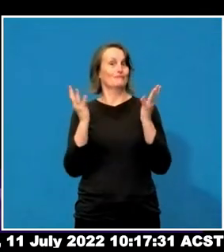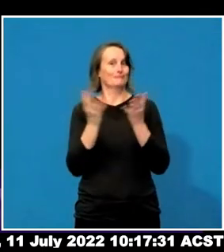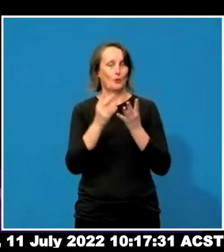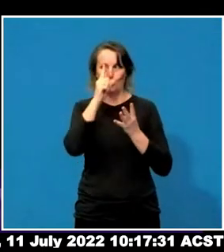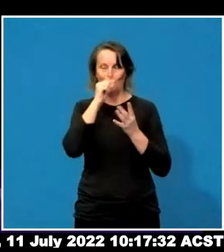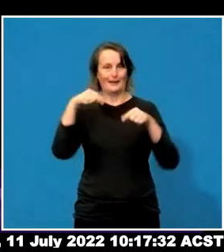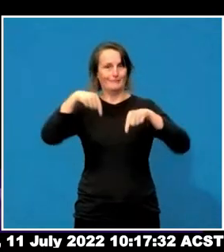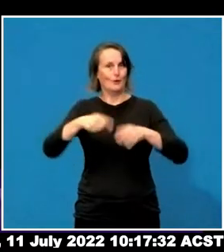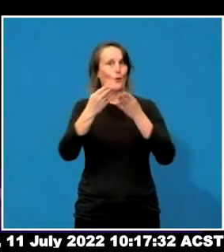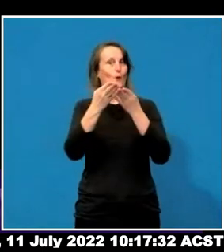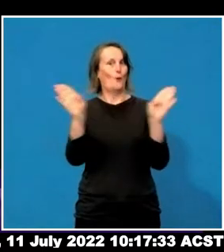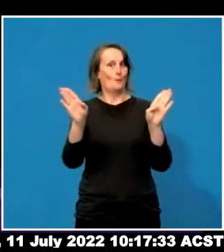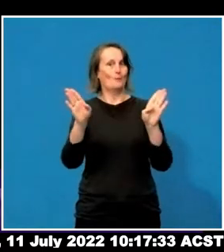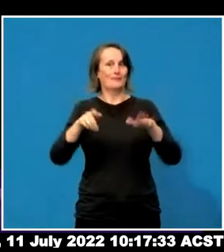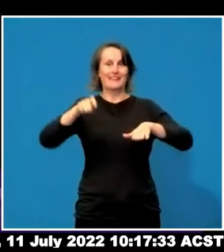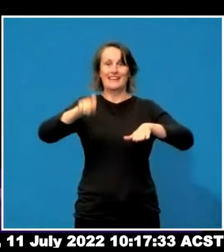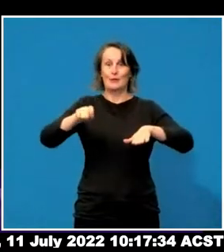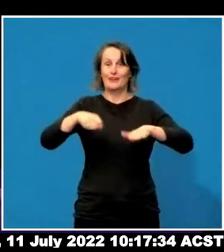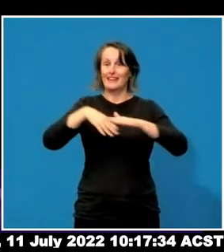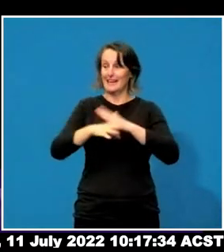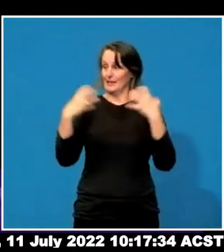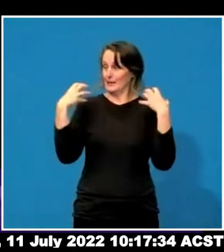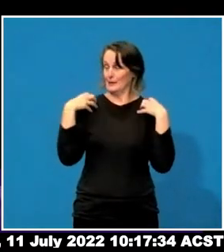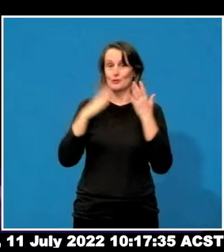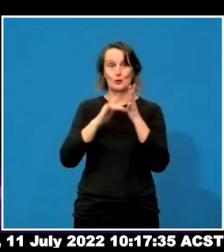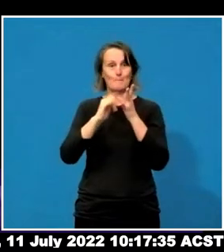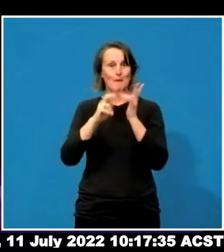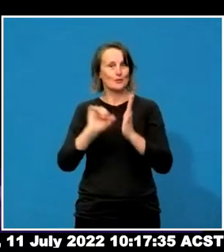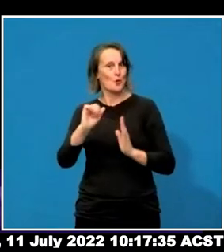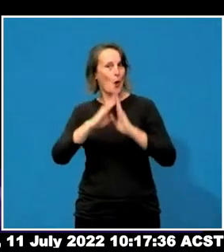in Commissioner Mason's place of primary residence, that is, Alice Springs.